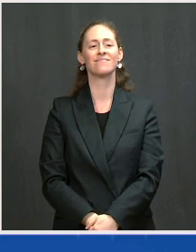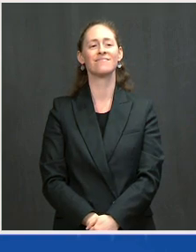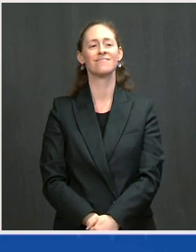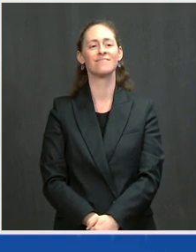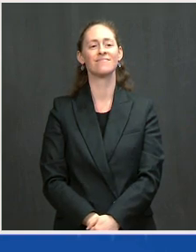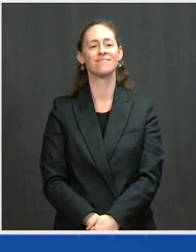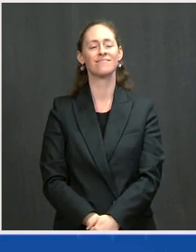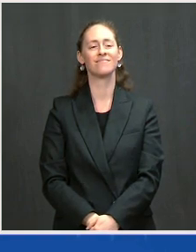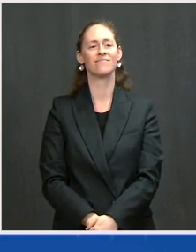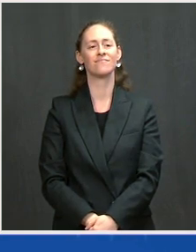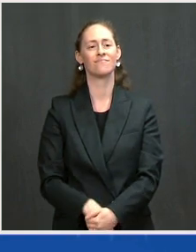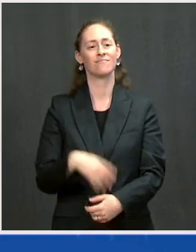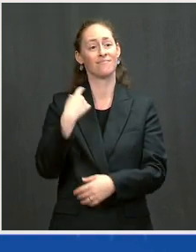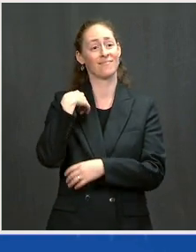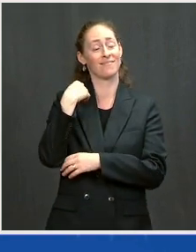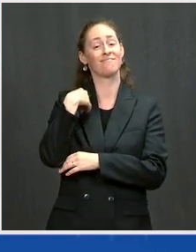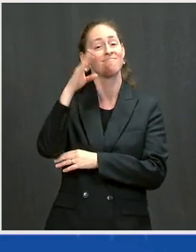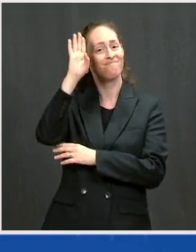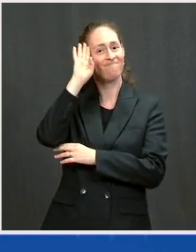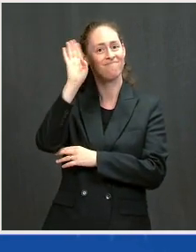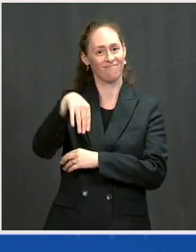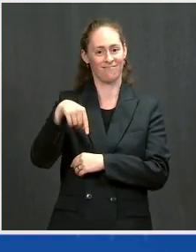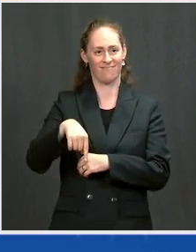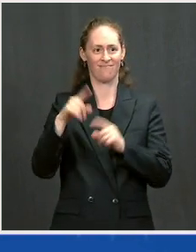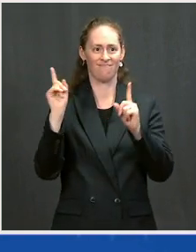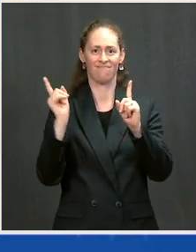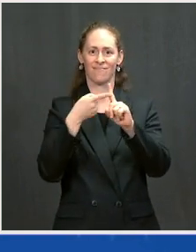hosting this event was to ask, “Why all the fuss?”